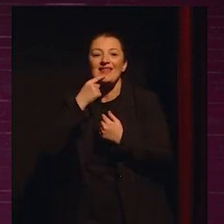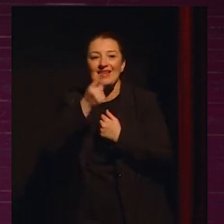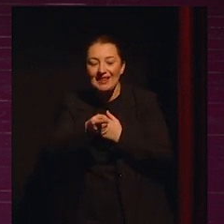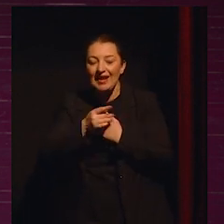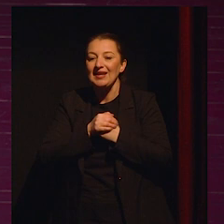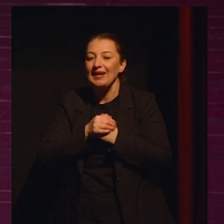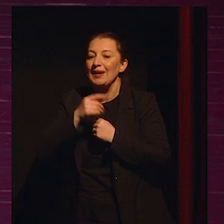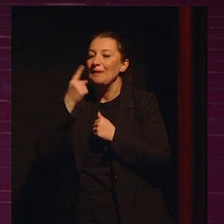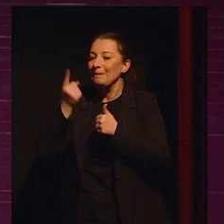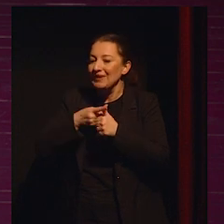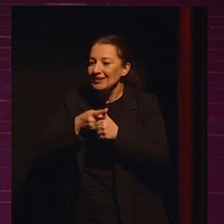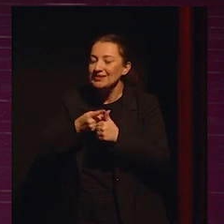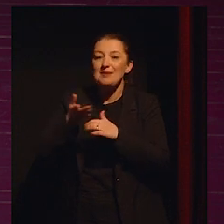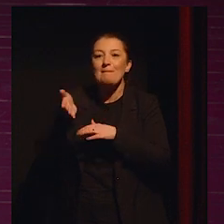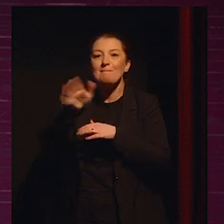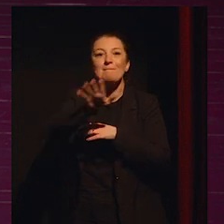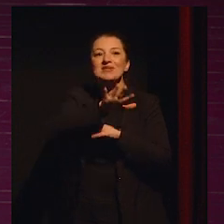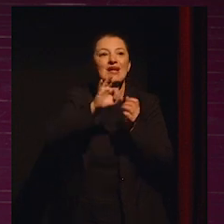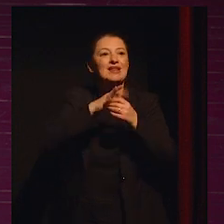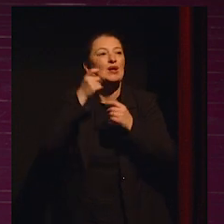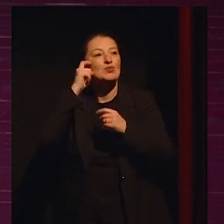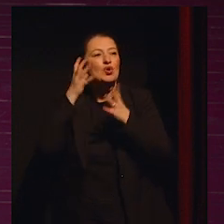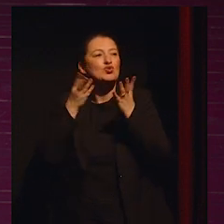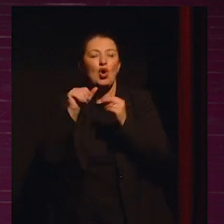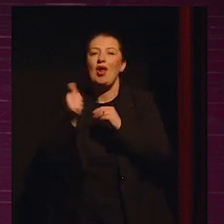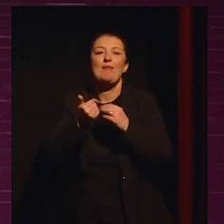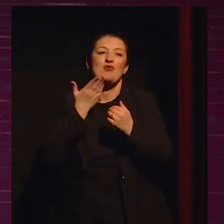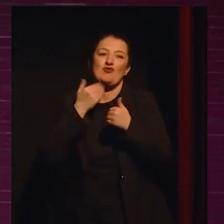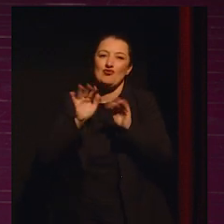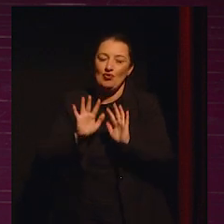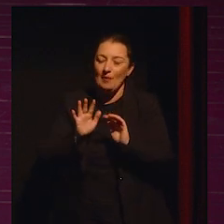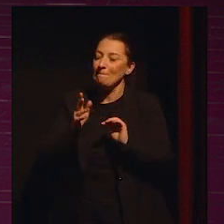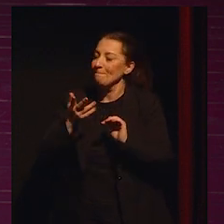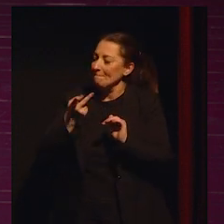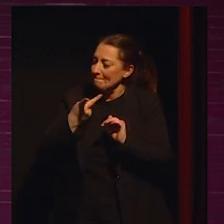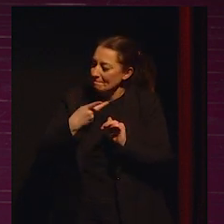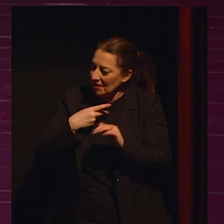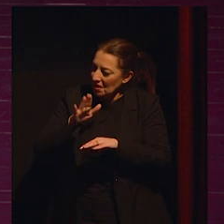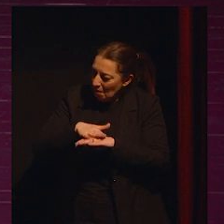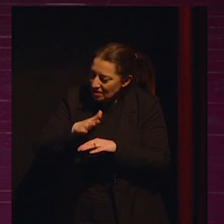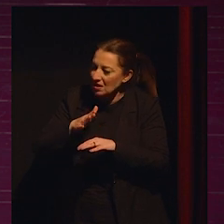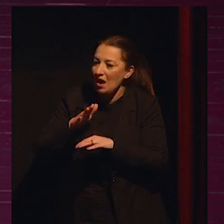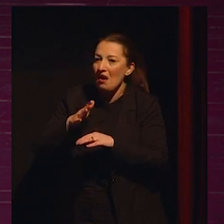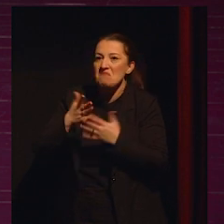First of all, it is of little importance what others think. So, when I say: “what if I do it differently”,